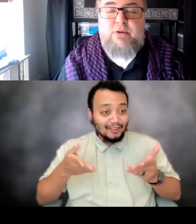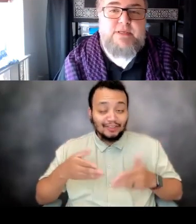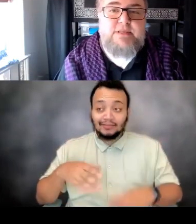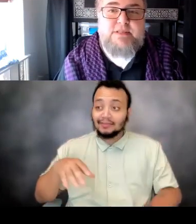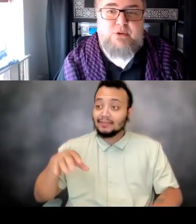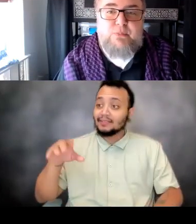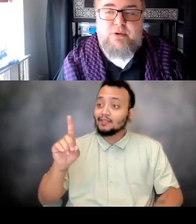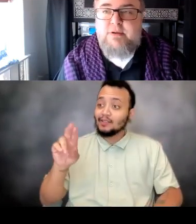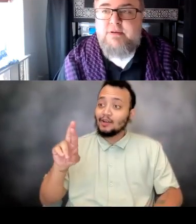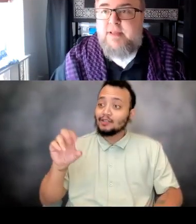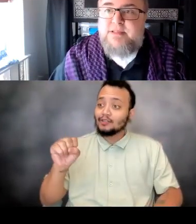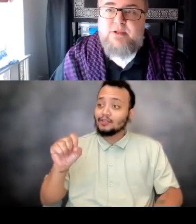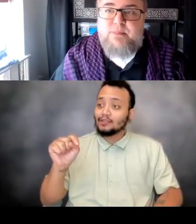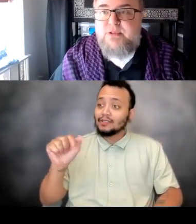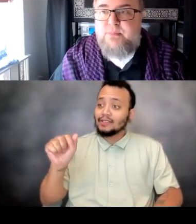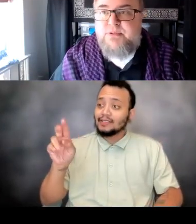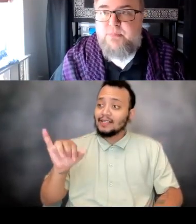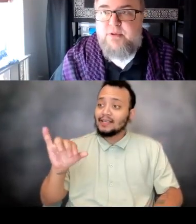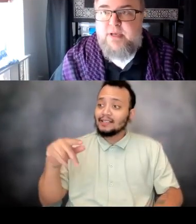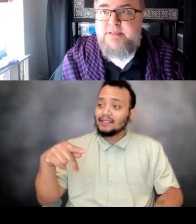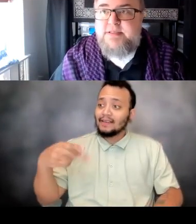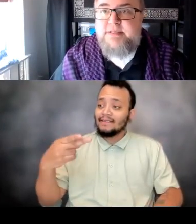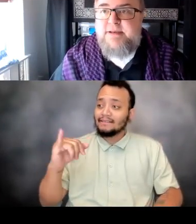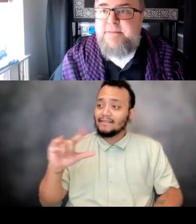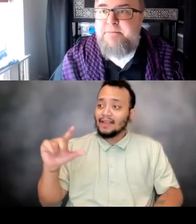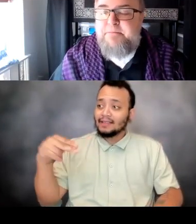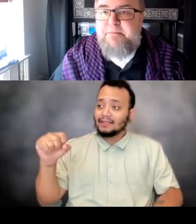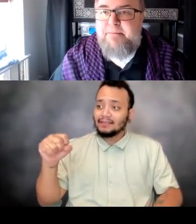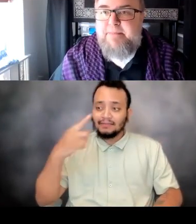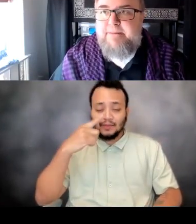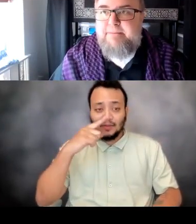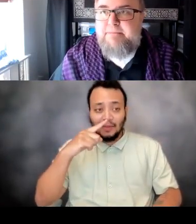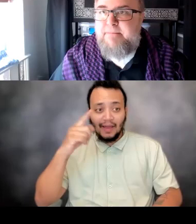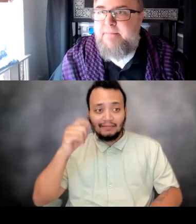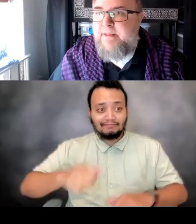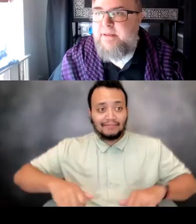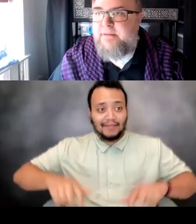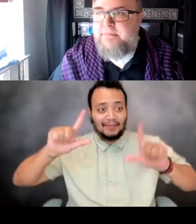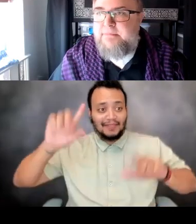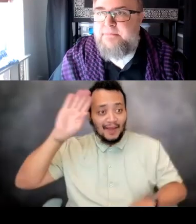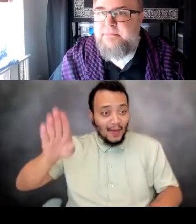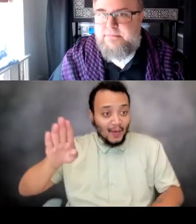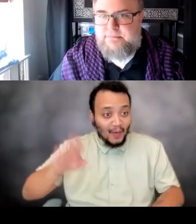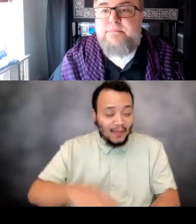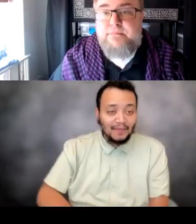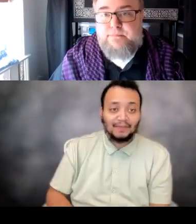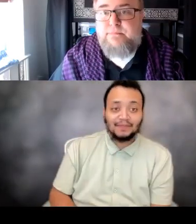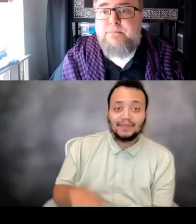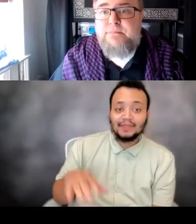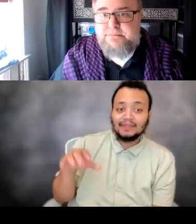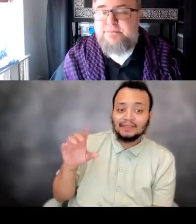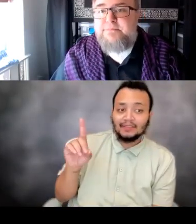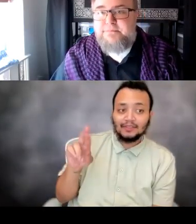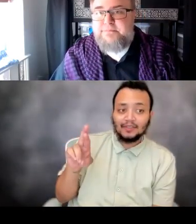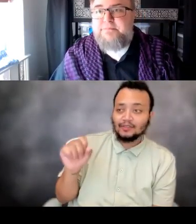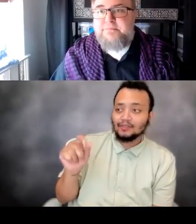that would be super, like super, super, super nice. [Dr. Stacy Phillips] Sure, can everyone hear me? We can.